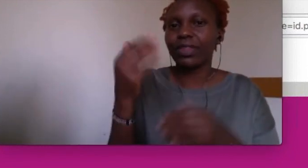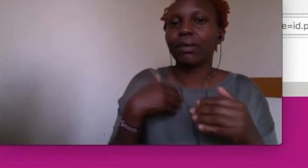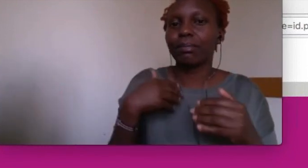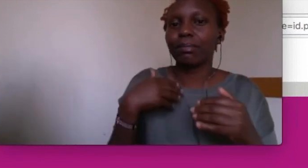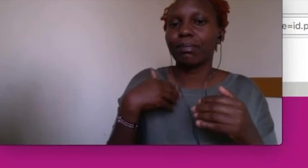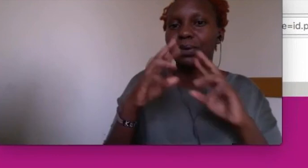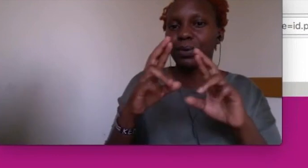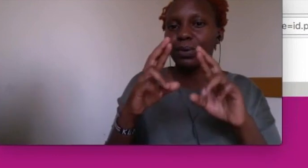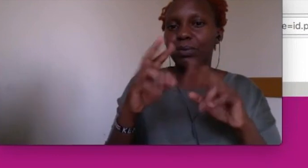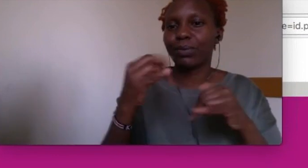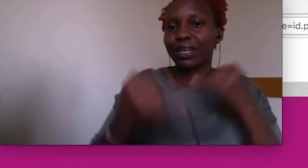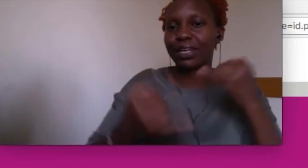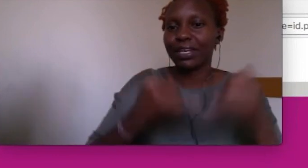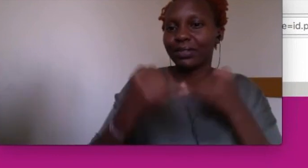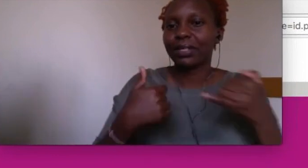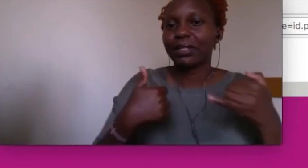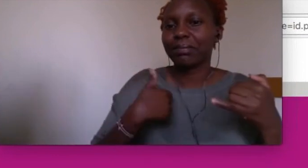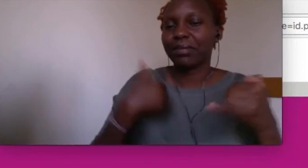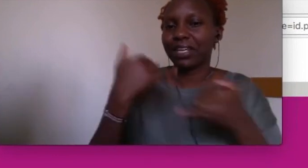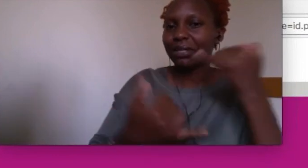I know I enjoyed it very much